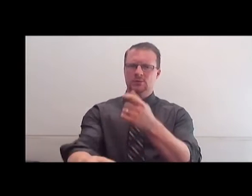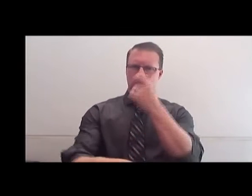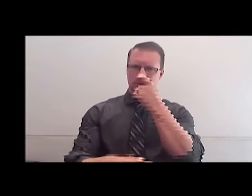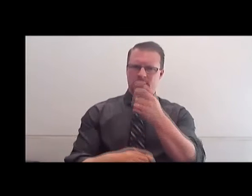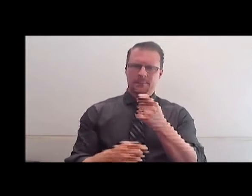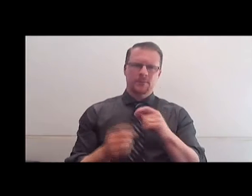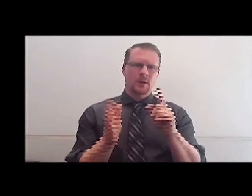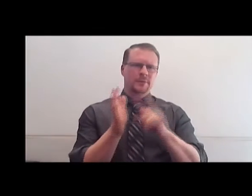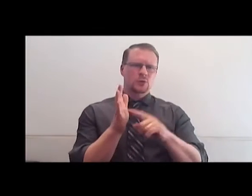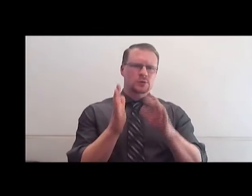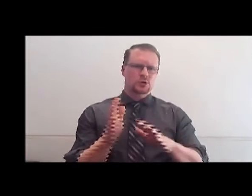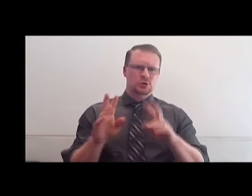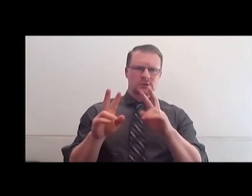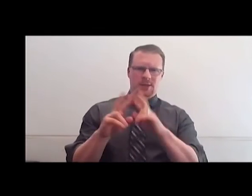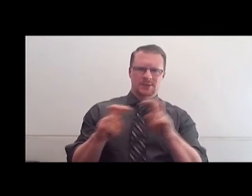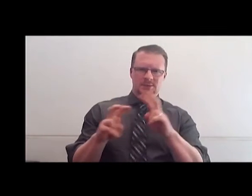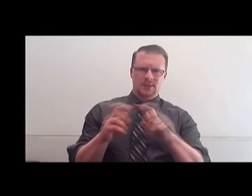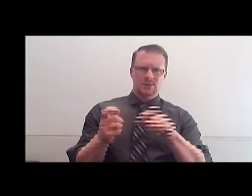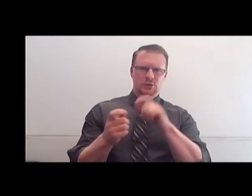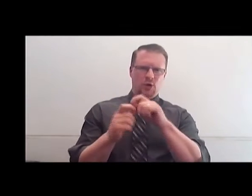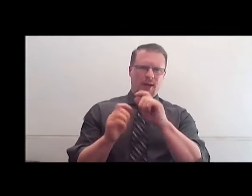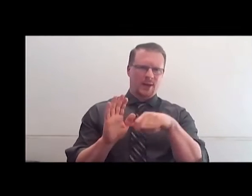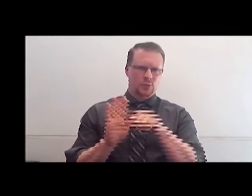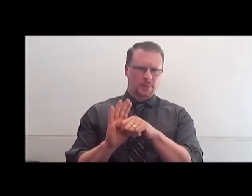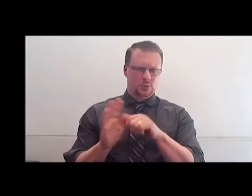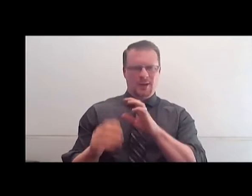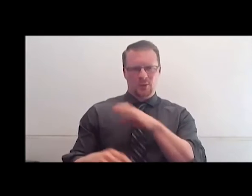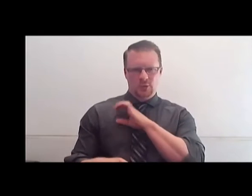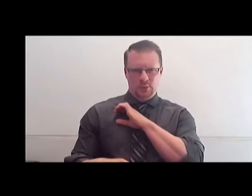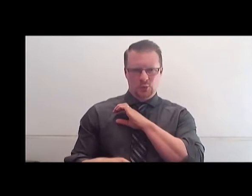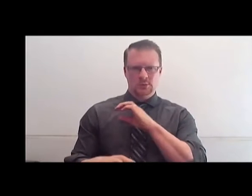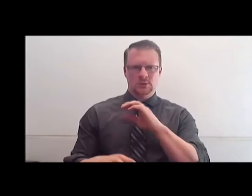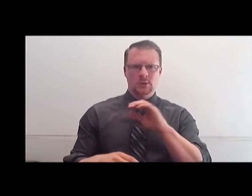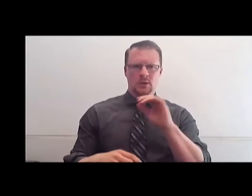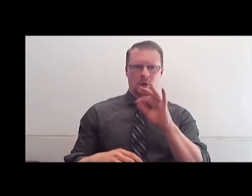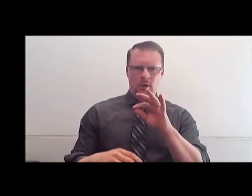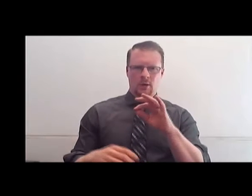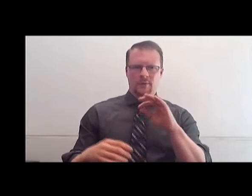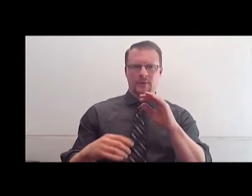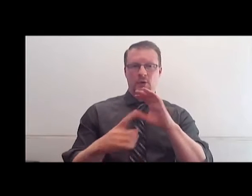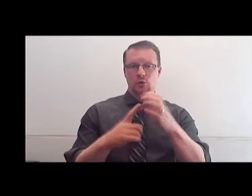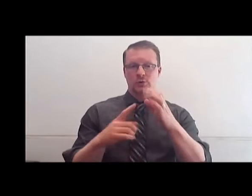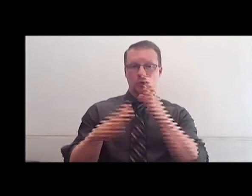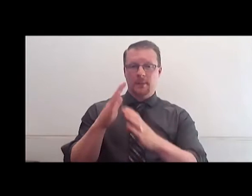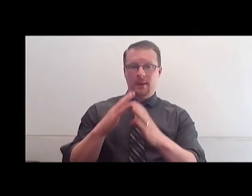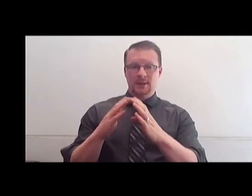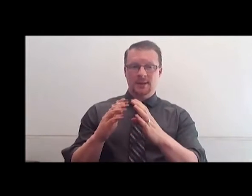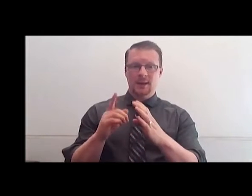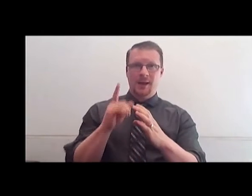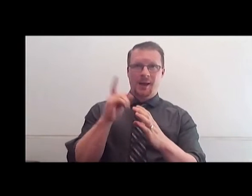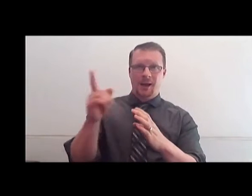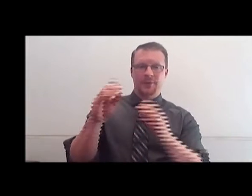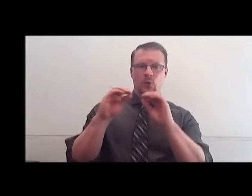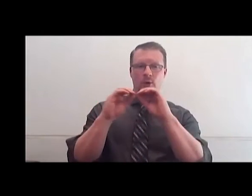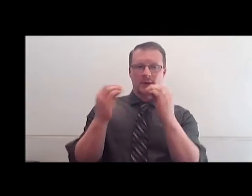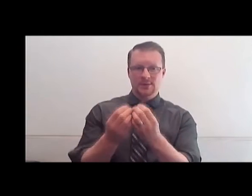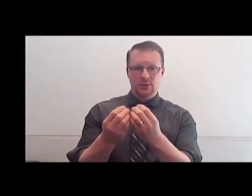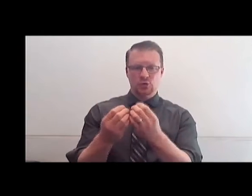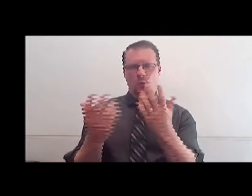There were studies at one institute the researcher looked at particular attributes or characteristics of cultural humility